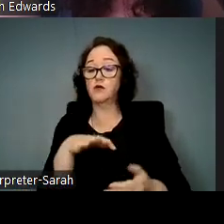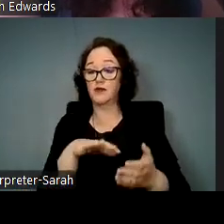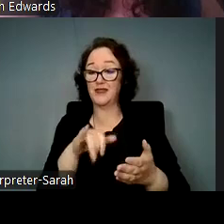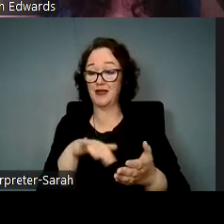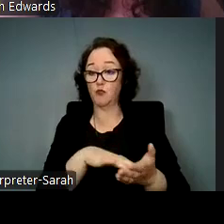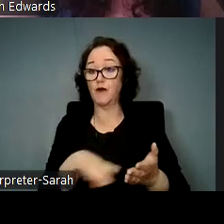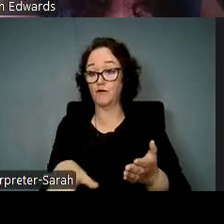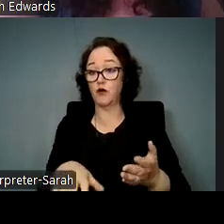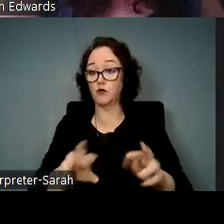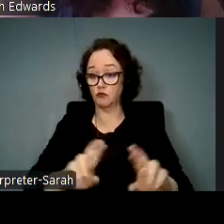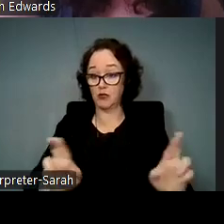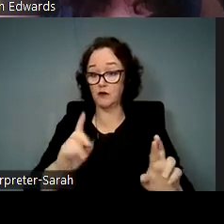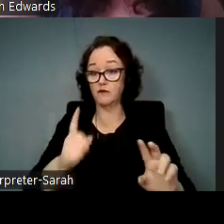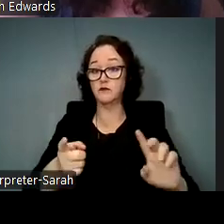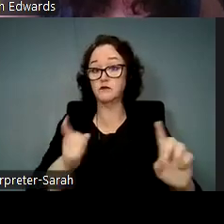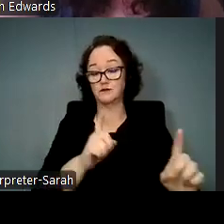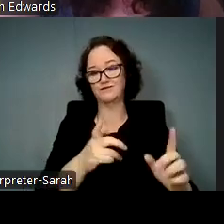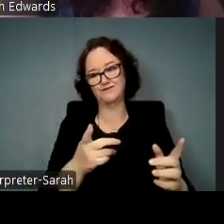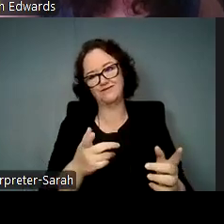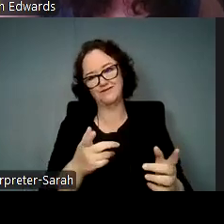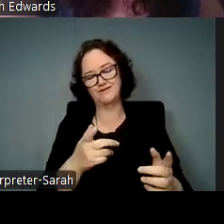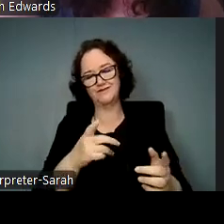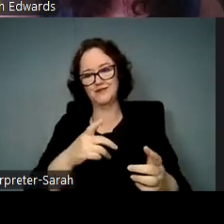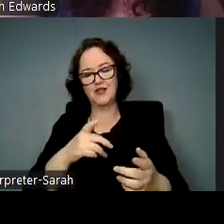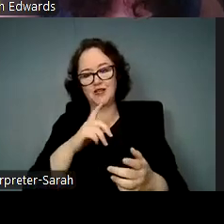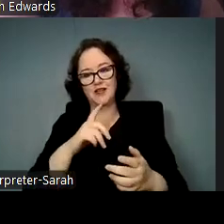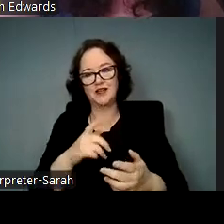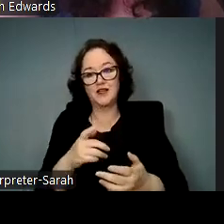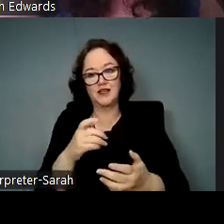will say, all comments are helpful regardless, and it